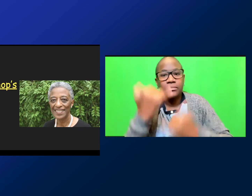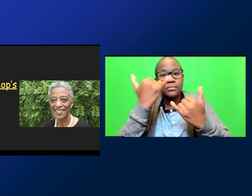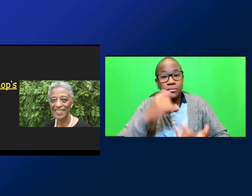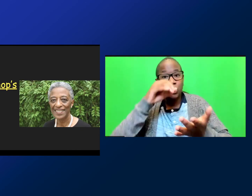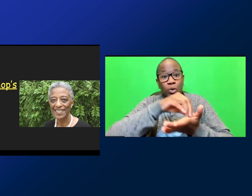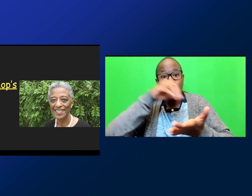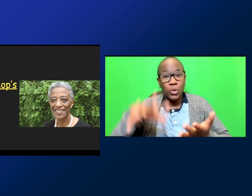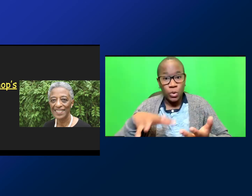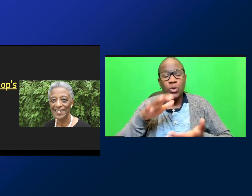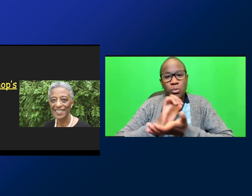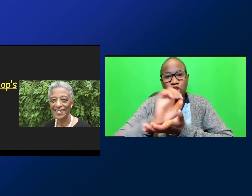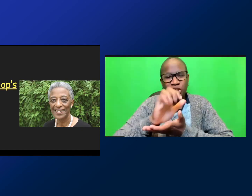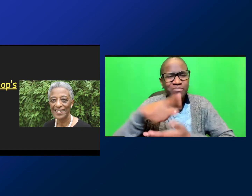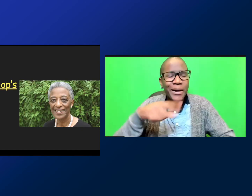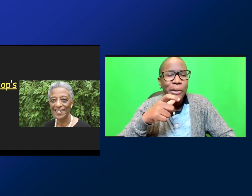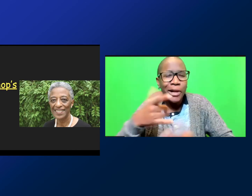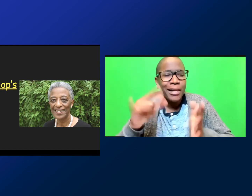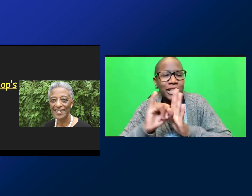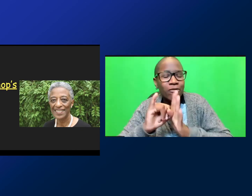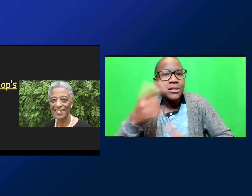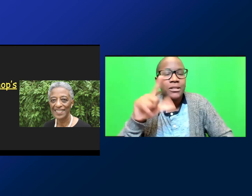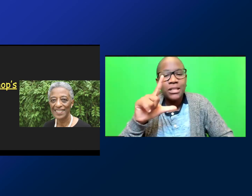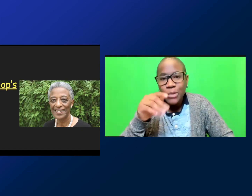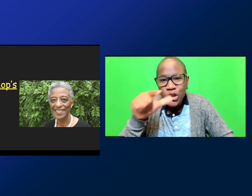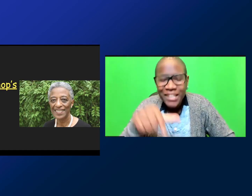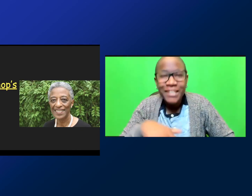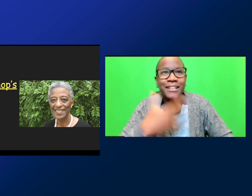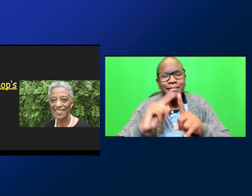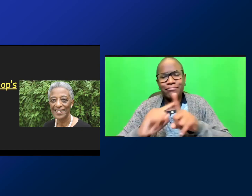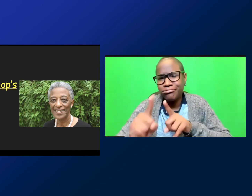and so the first one first part of the metaphor is the mirror so when we talk